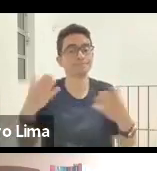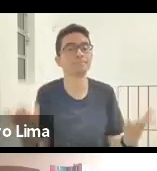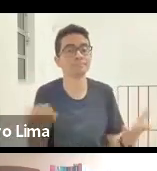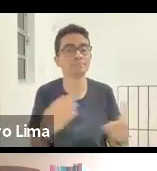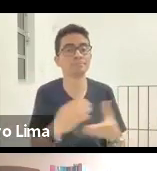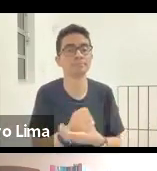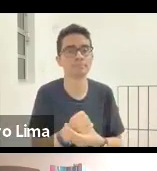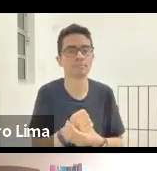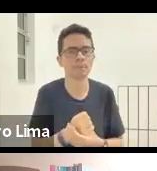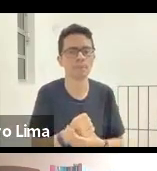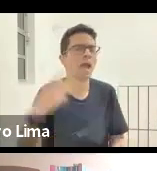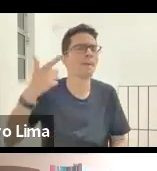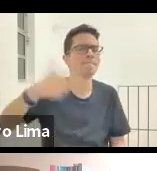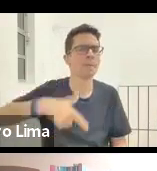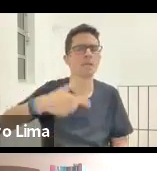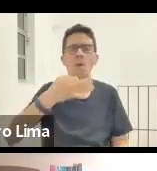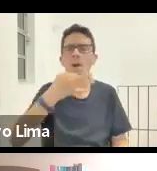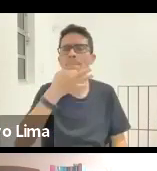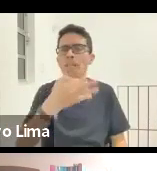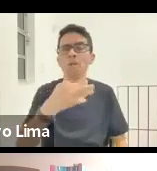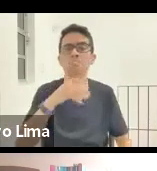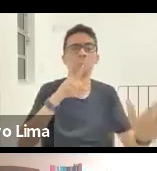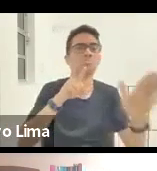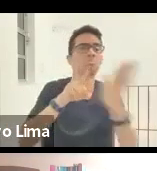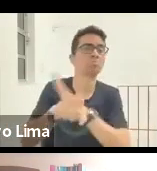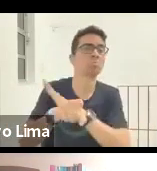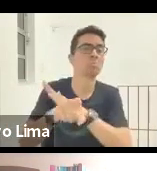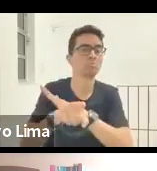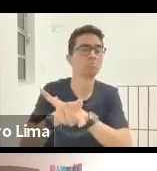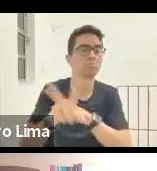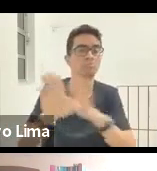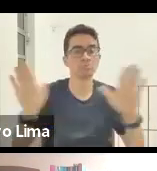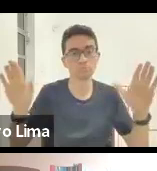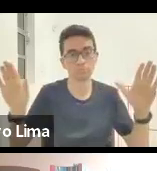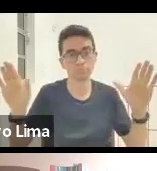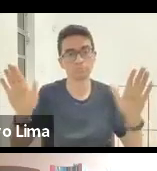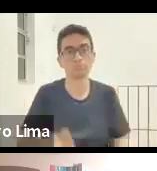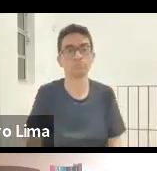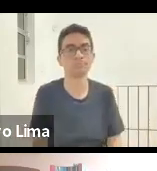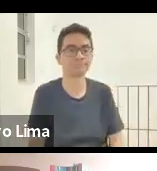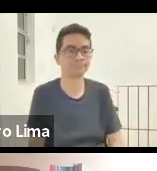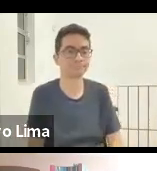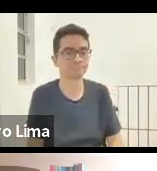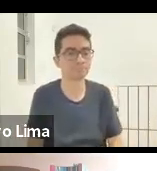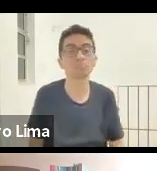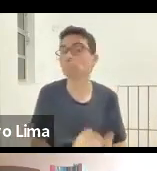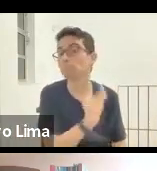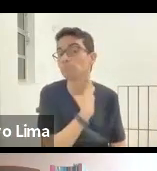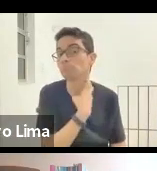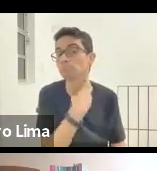Anybody one chapter Anybody want to jump down. Anybody want to jump down